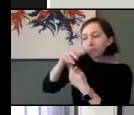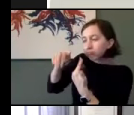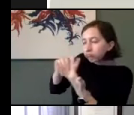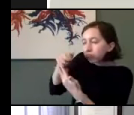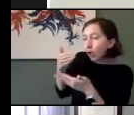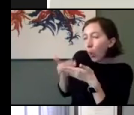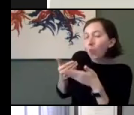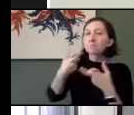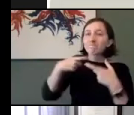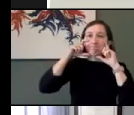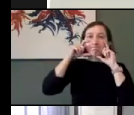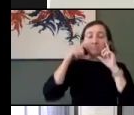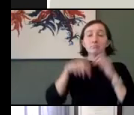when they go to sleep,